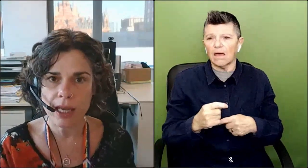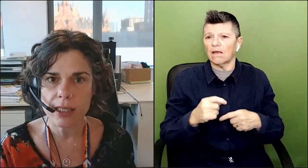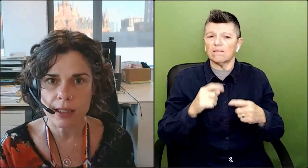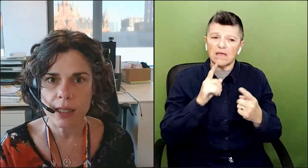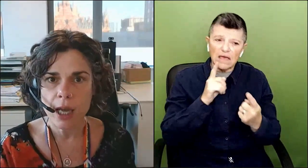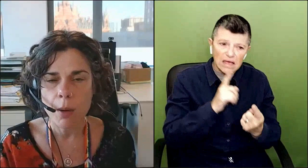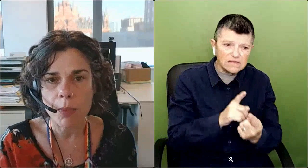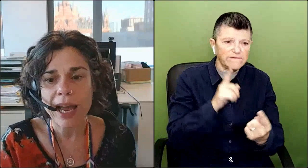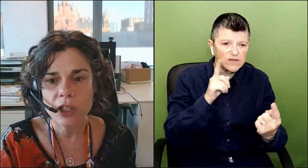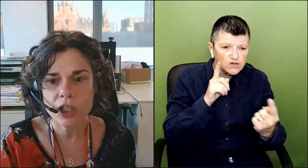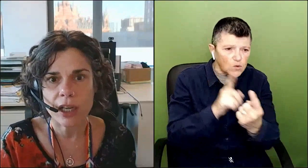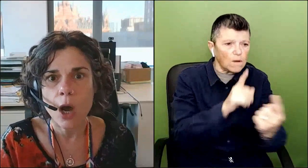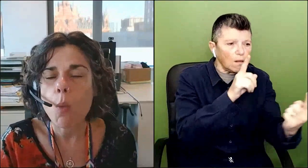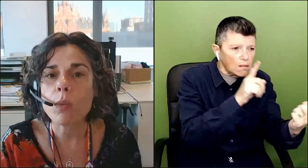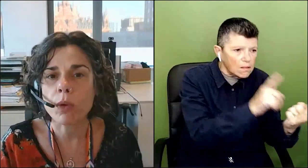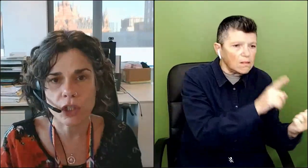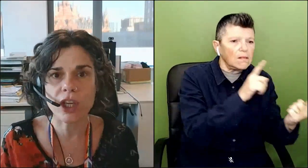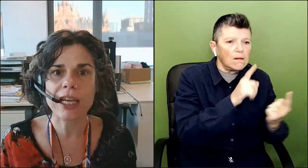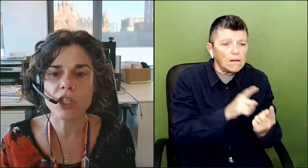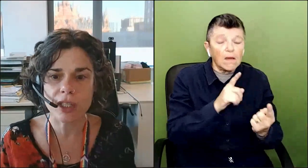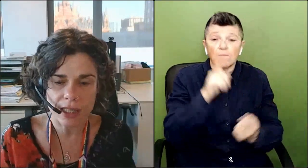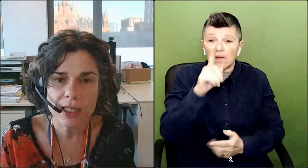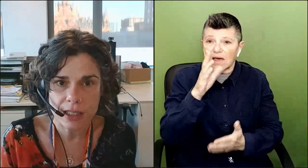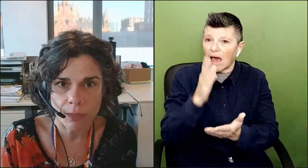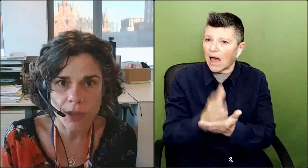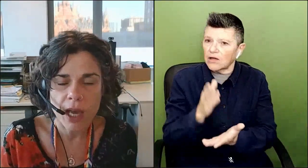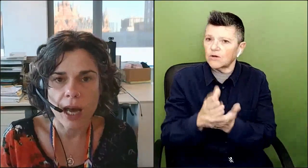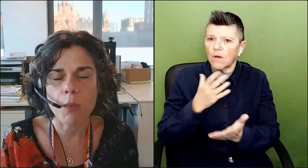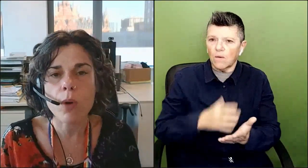cases, but actually we want to change the system.